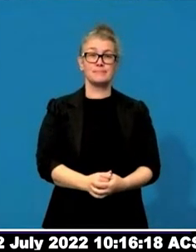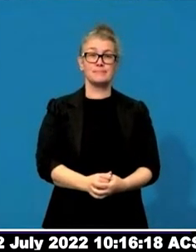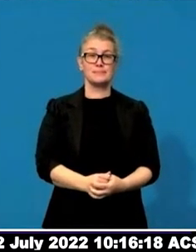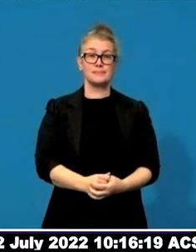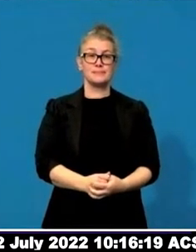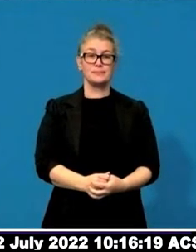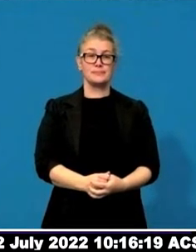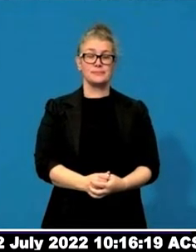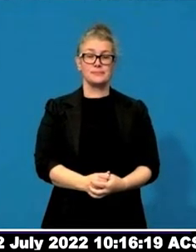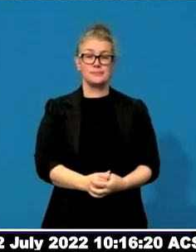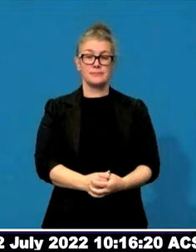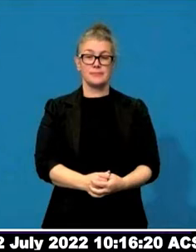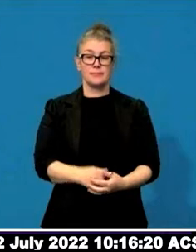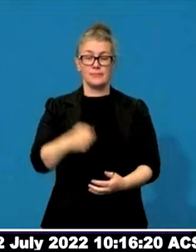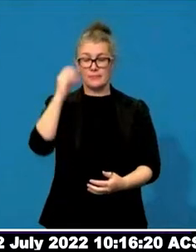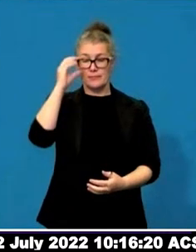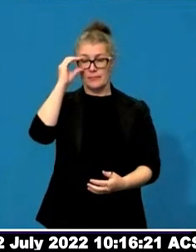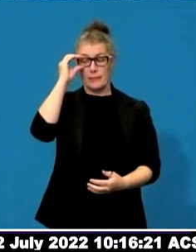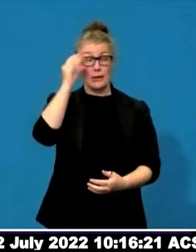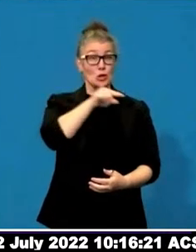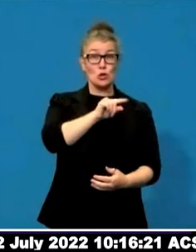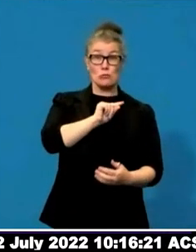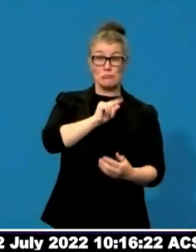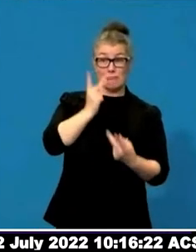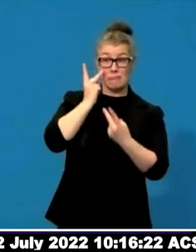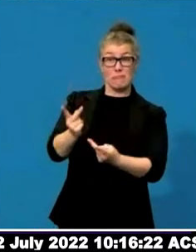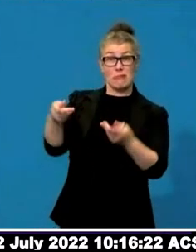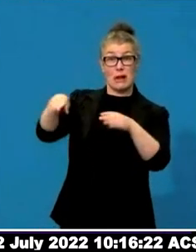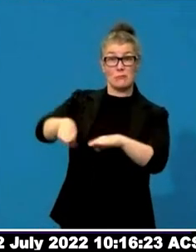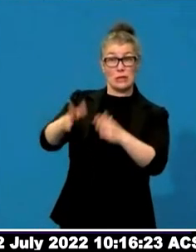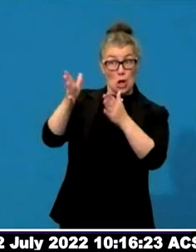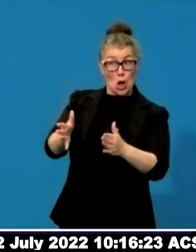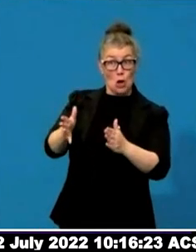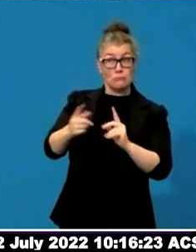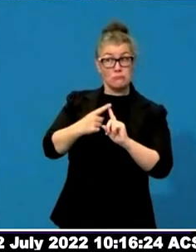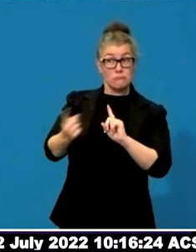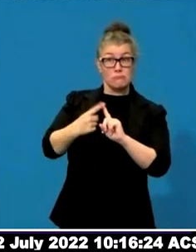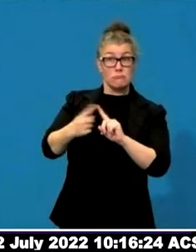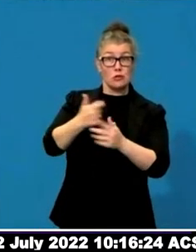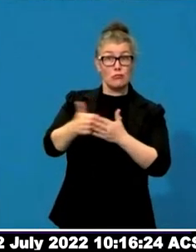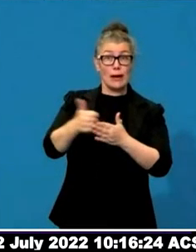Now, do you get to come to Alice Springs very often? Em is shaking her head.